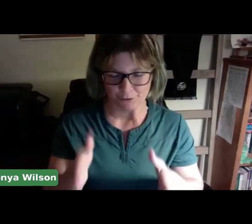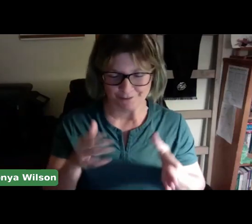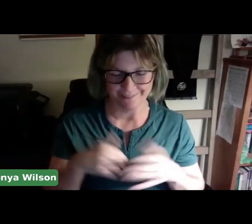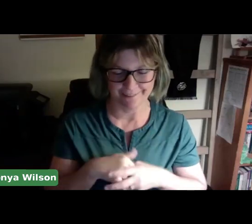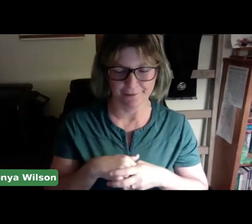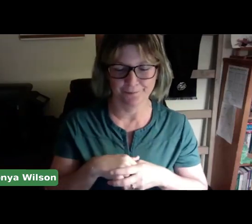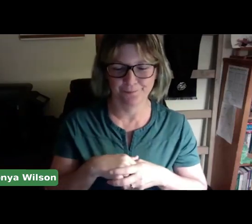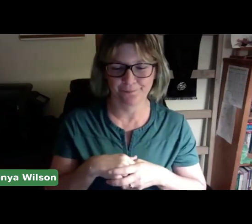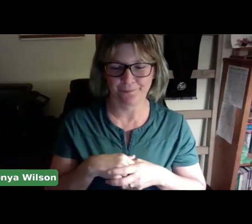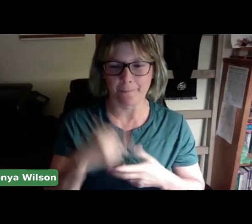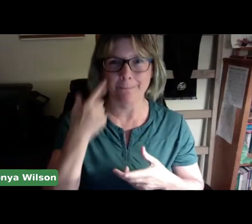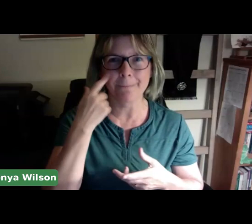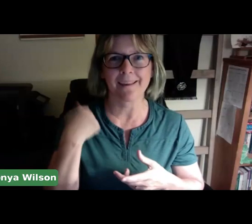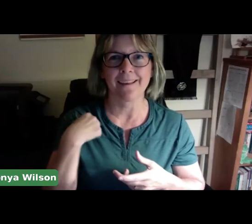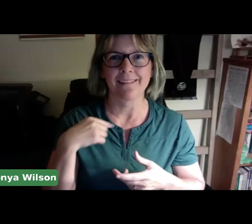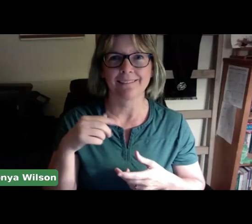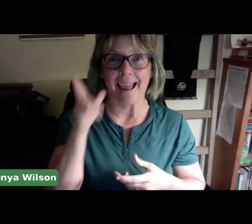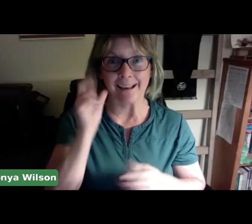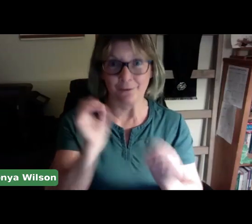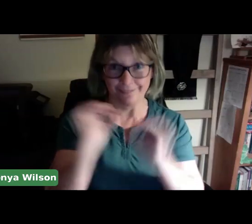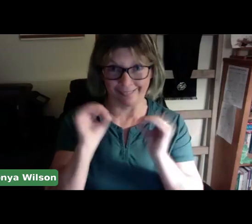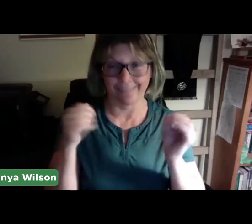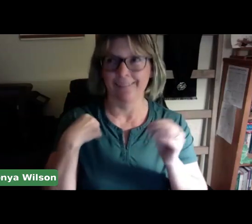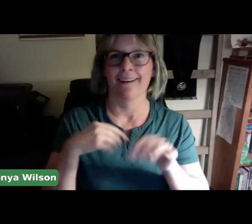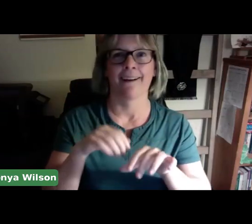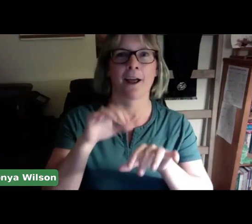Just for myself as a deaf person.